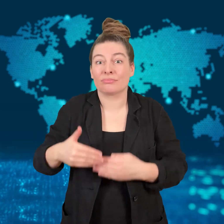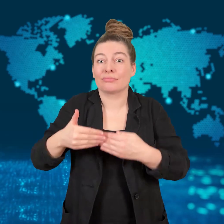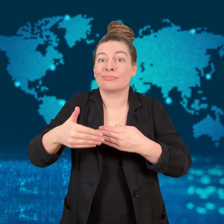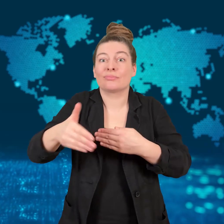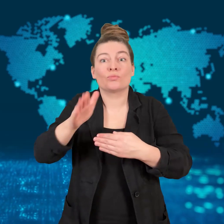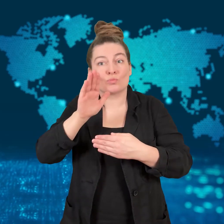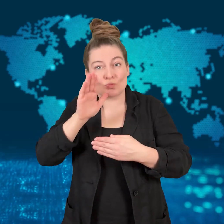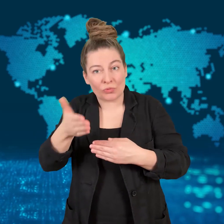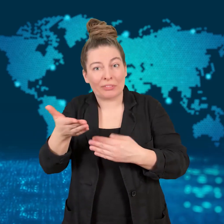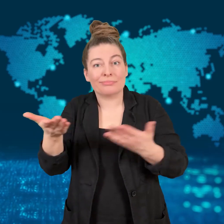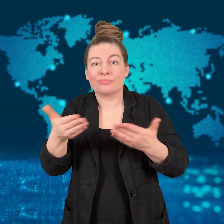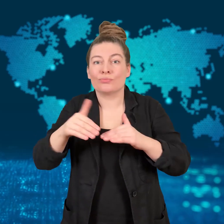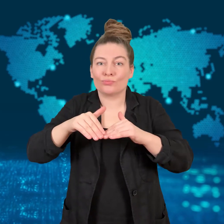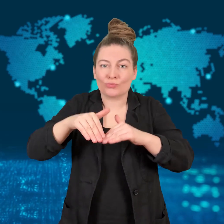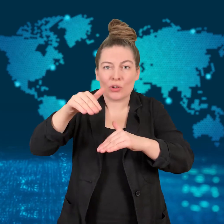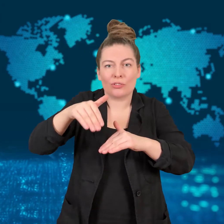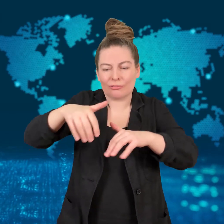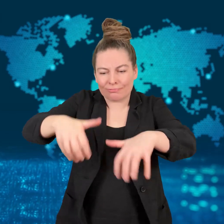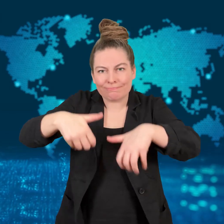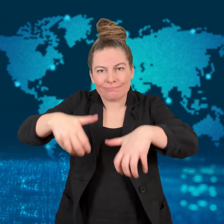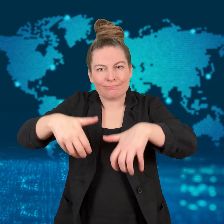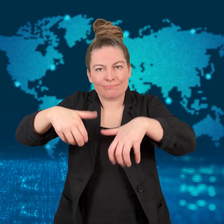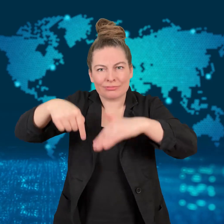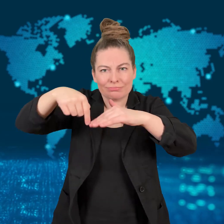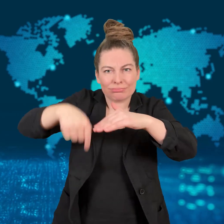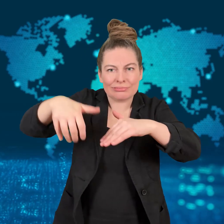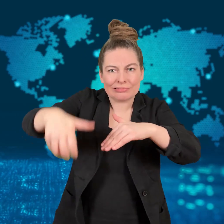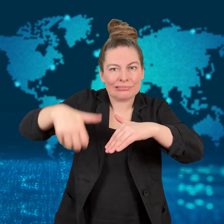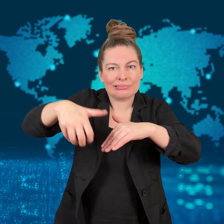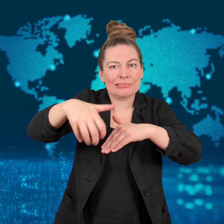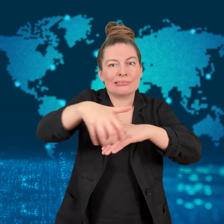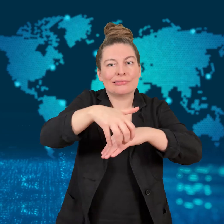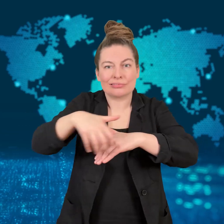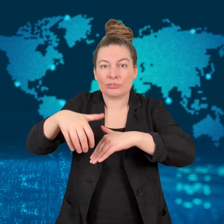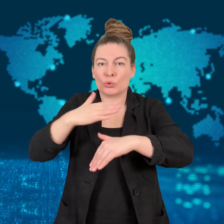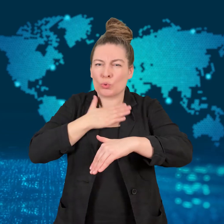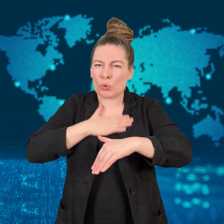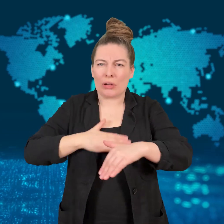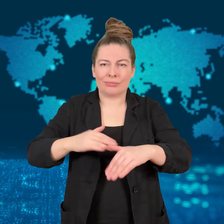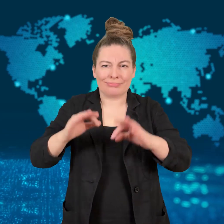Further excavations will take place before